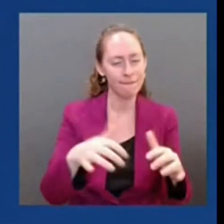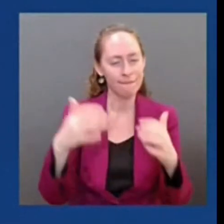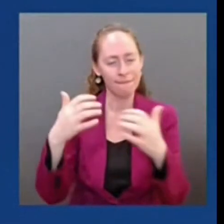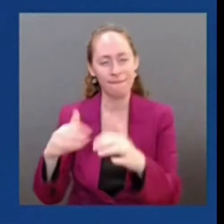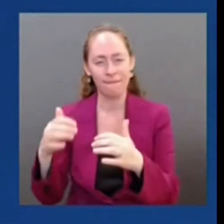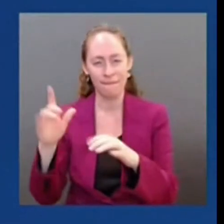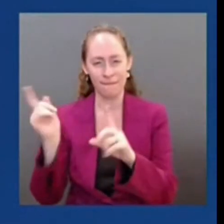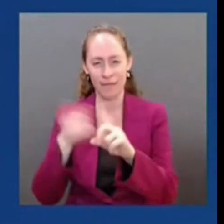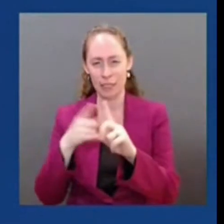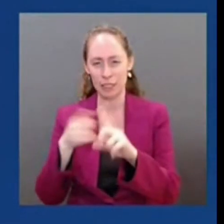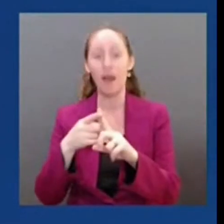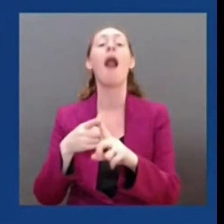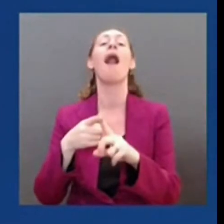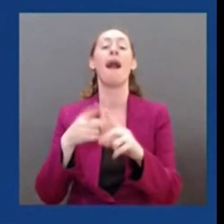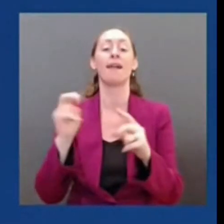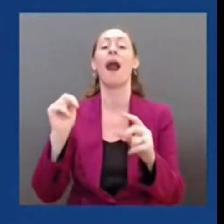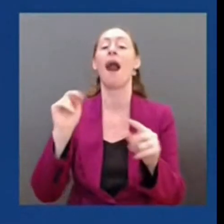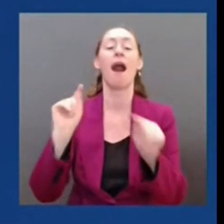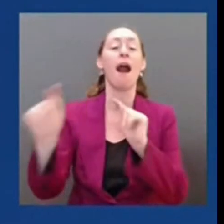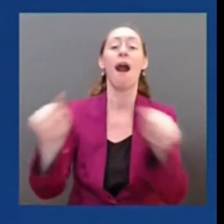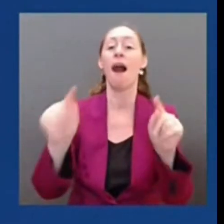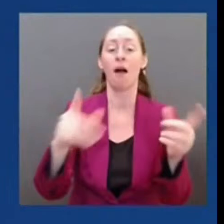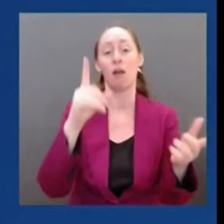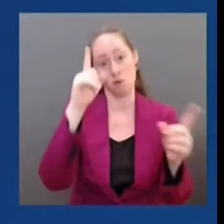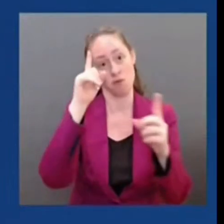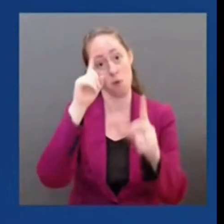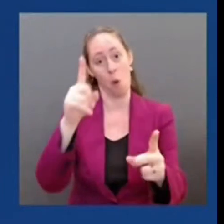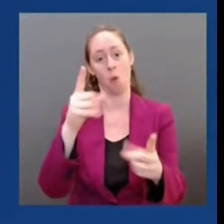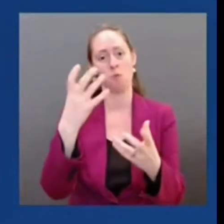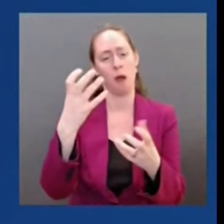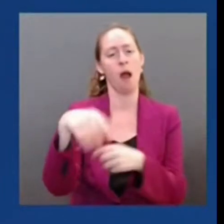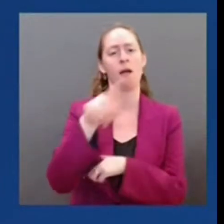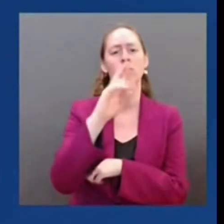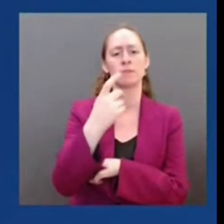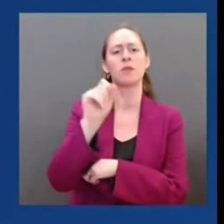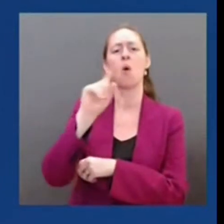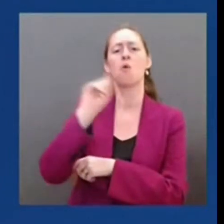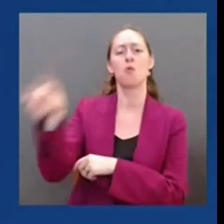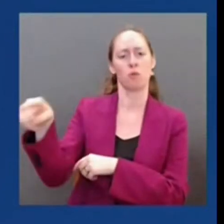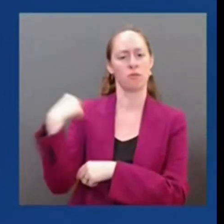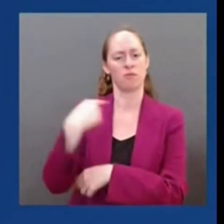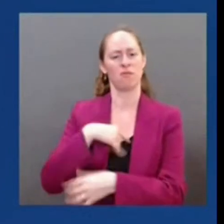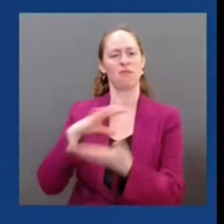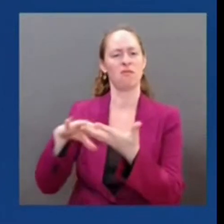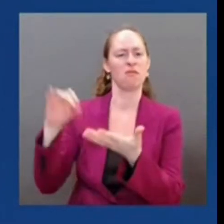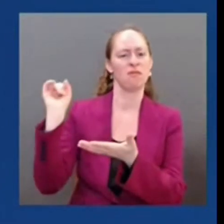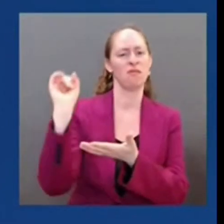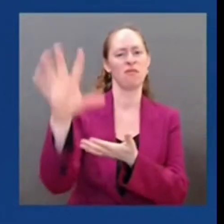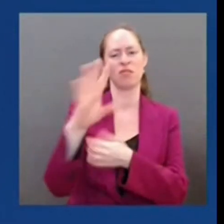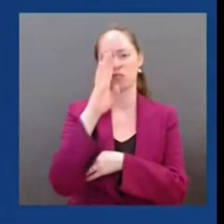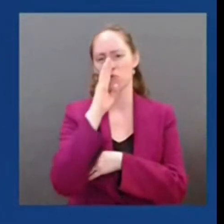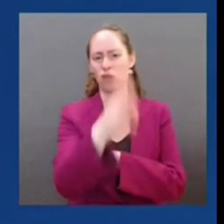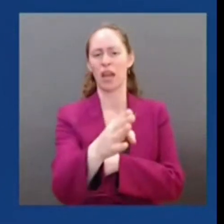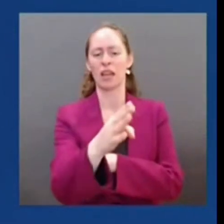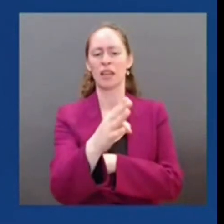NOT REALLY GOTT OUT OF THERE.